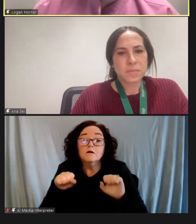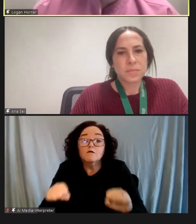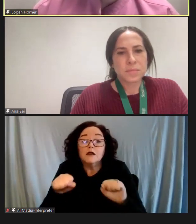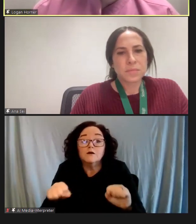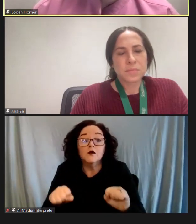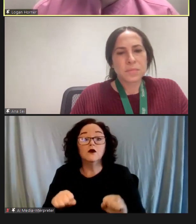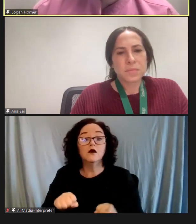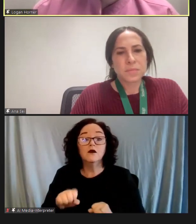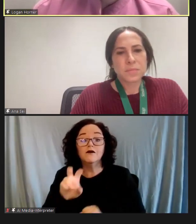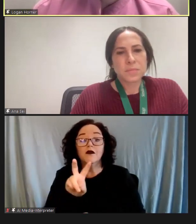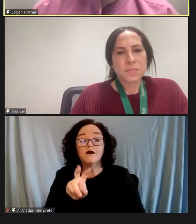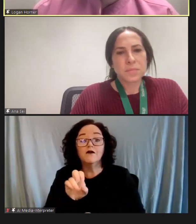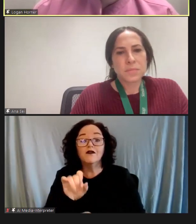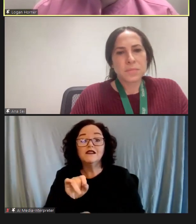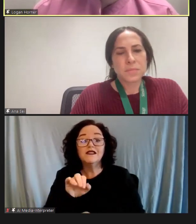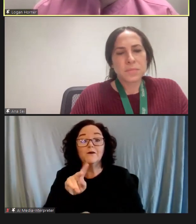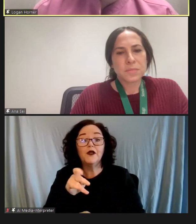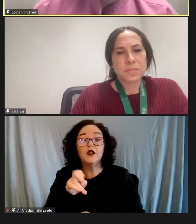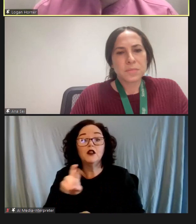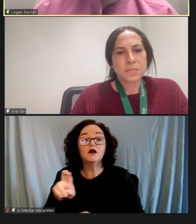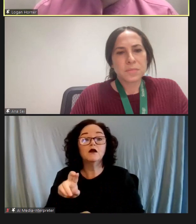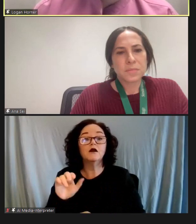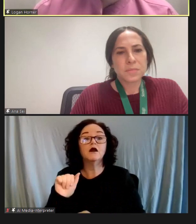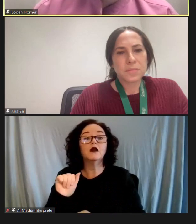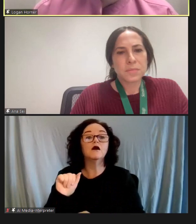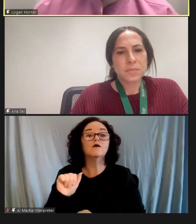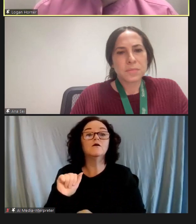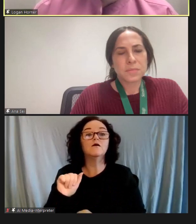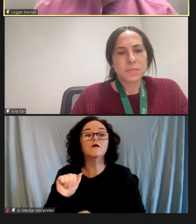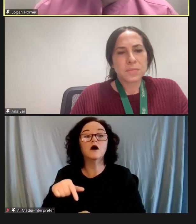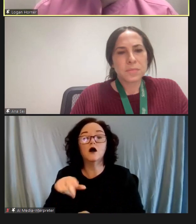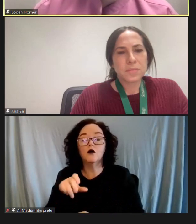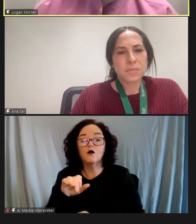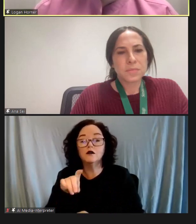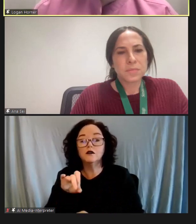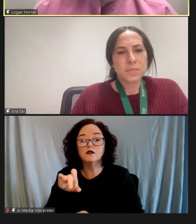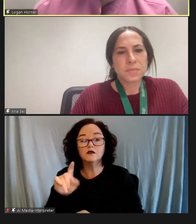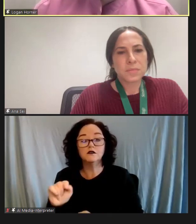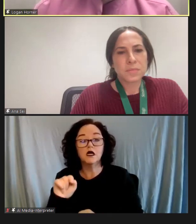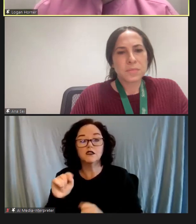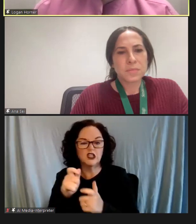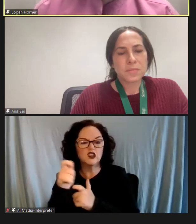have this slight to moderate hearing